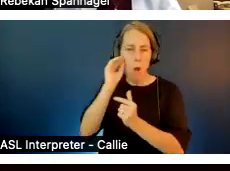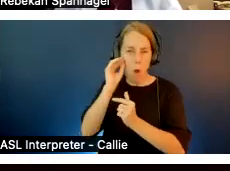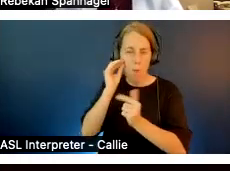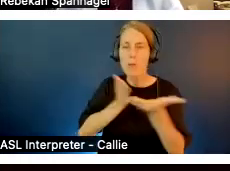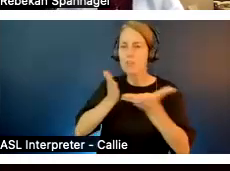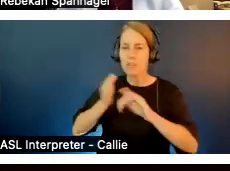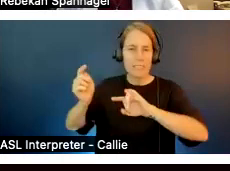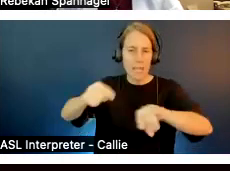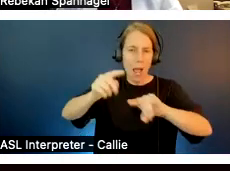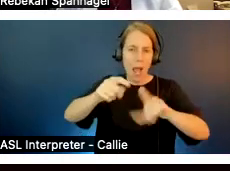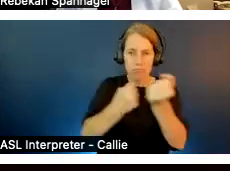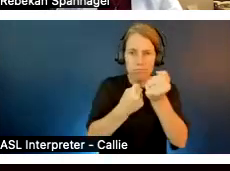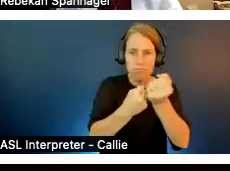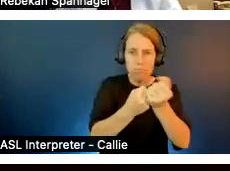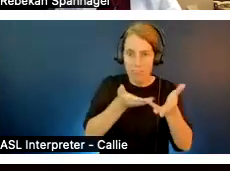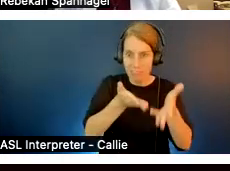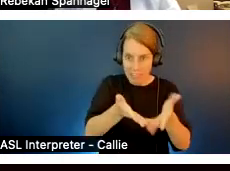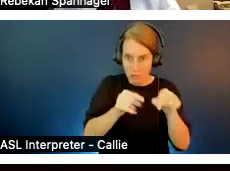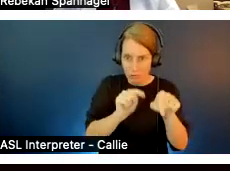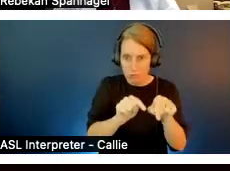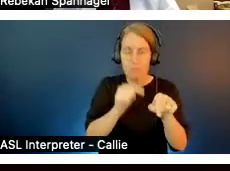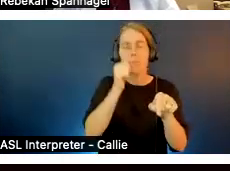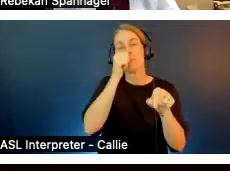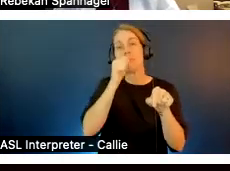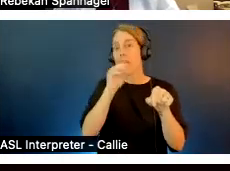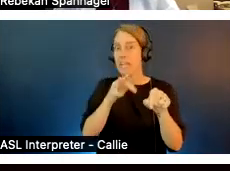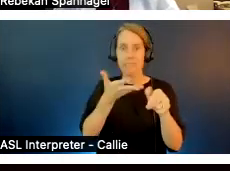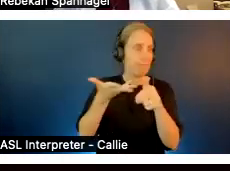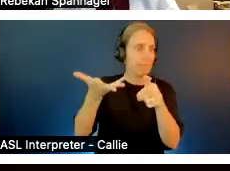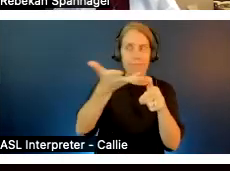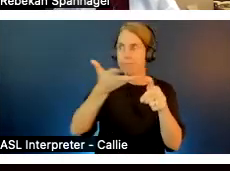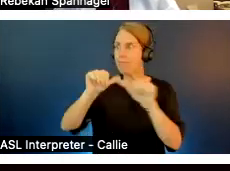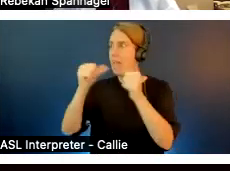you know you're not able to access that the the agency is not able to find you a provider